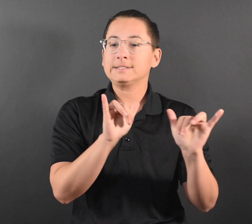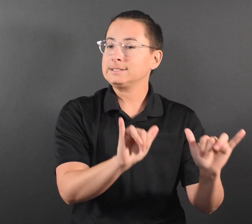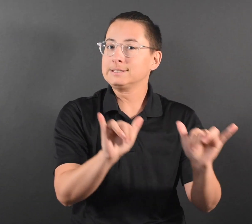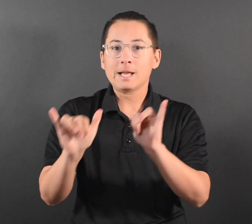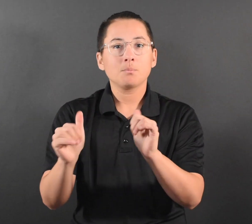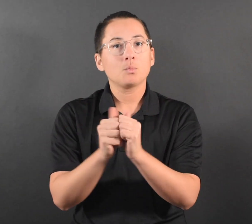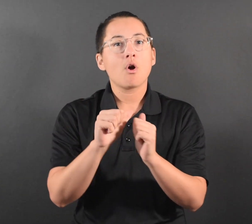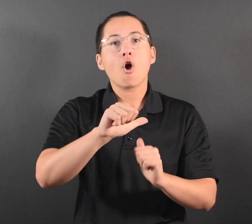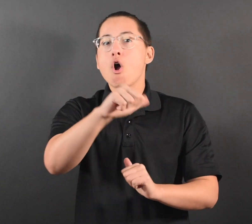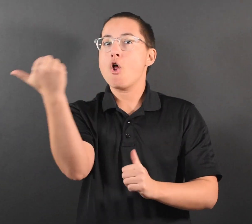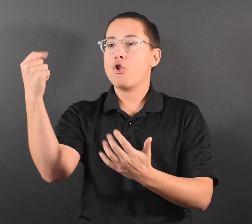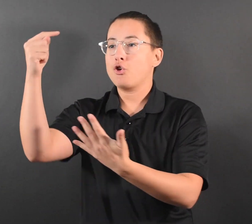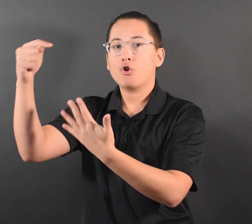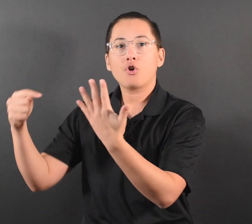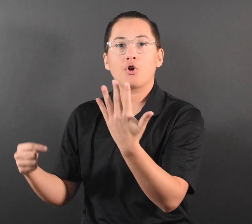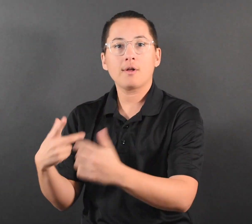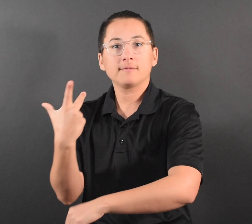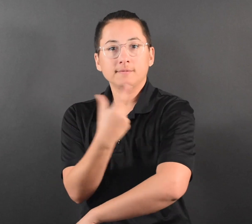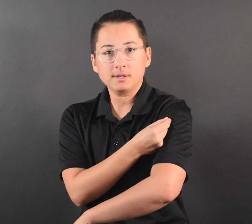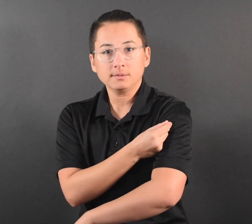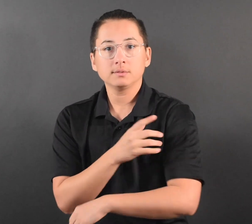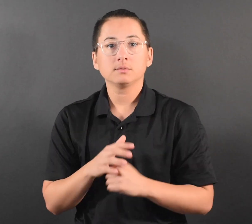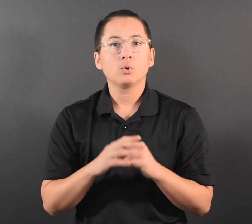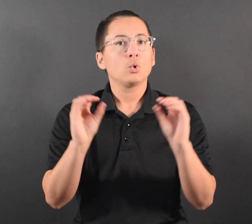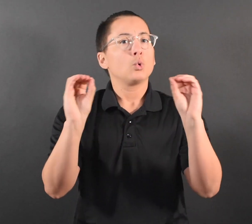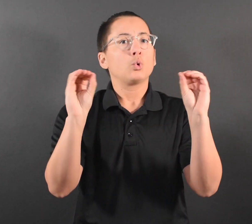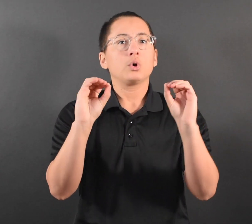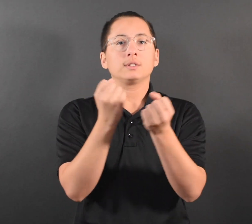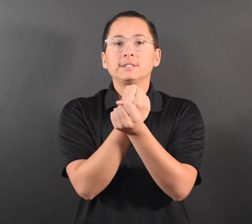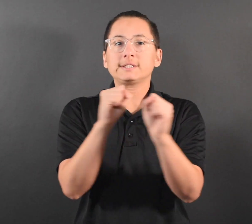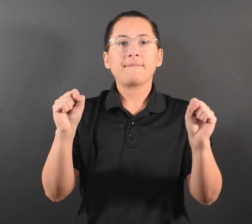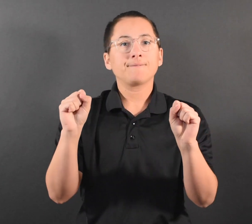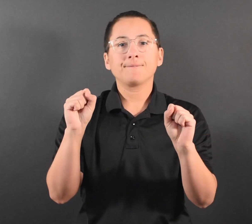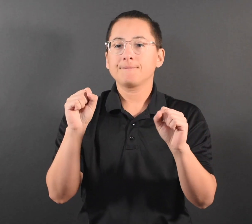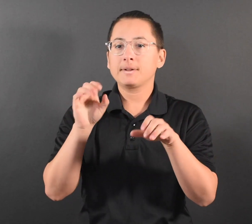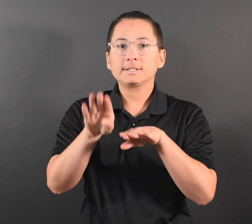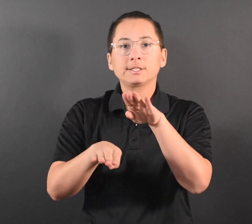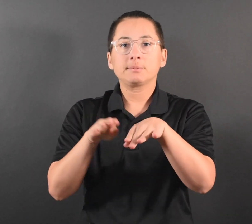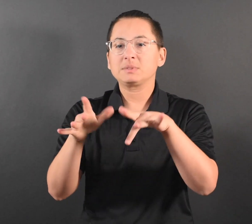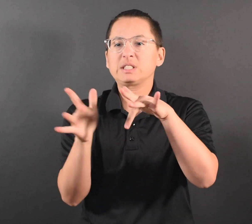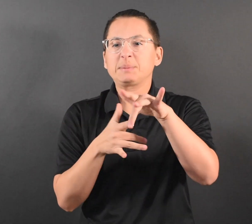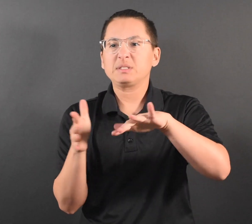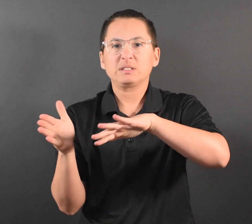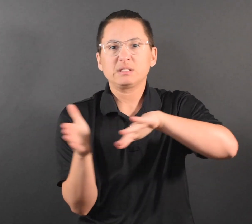COVID-19 vaccines are made like other vaccines and no safety steps were skipped in the process.